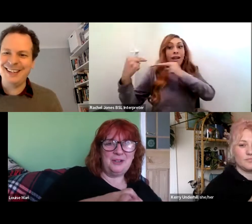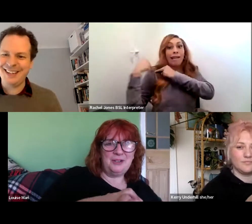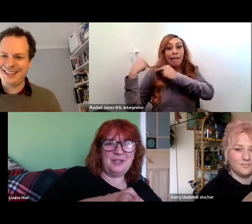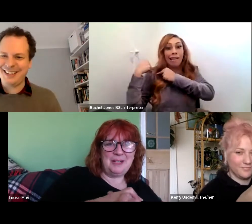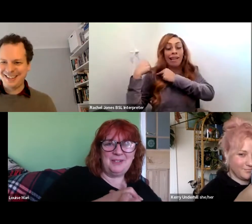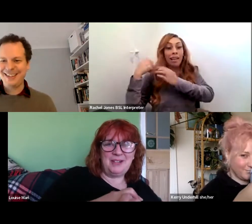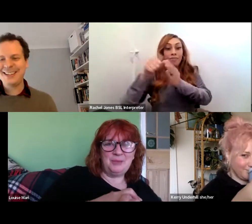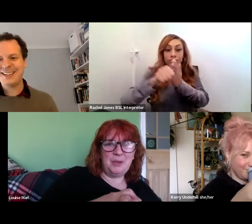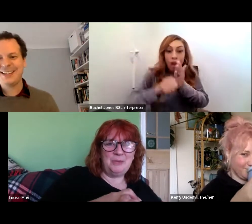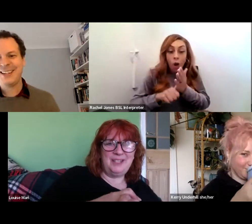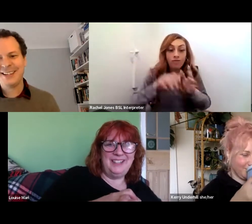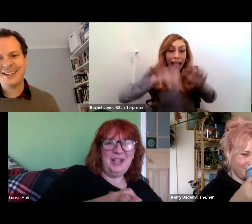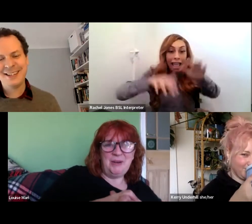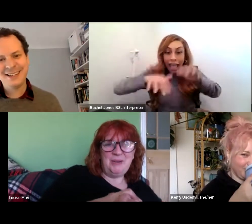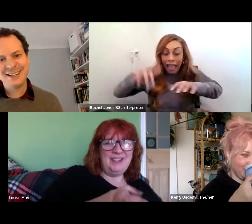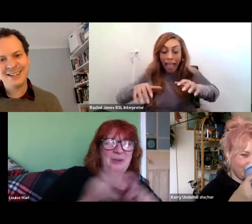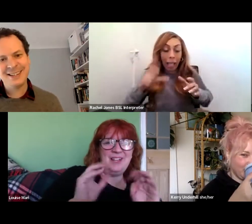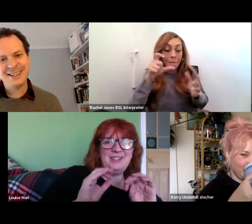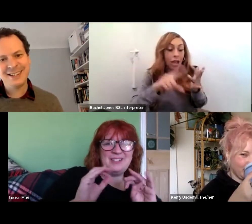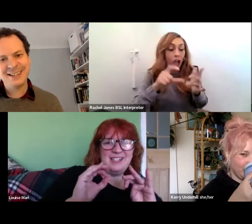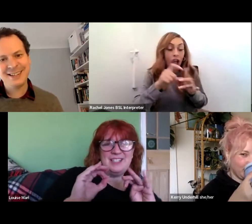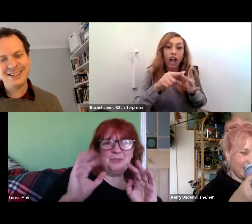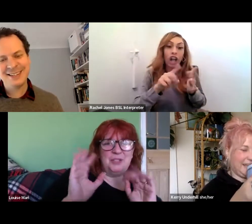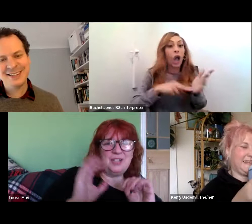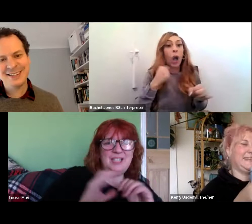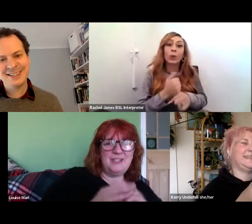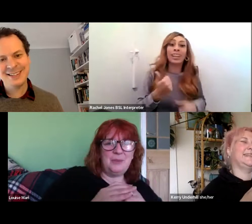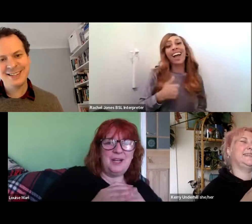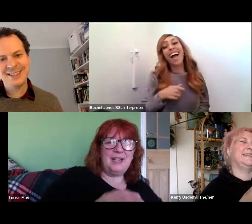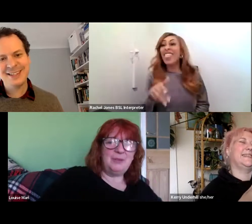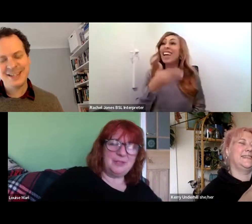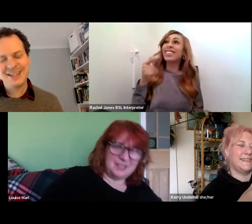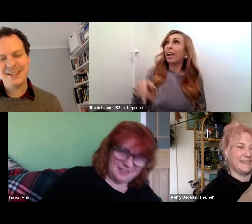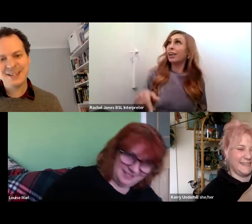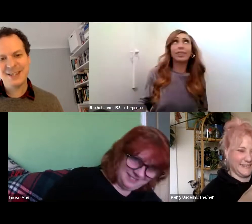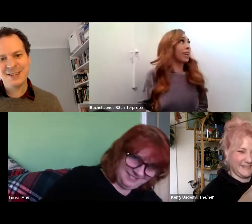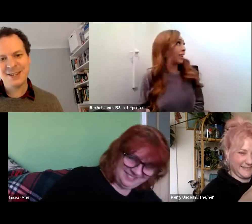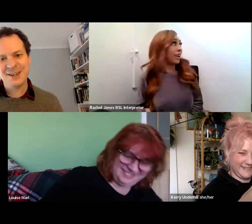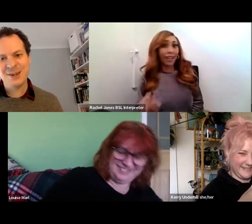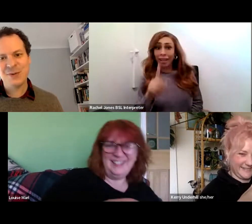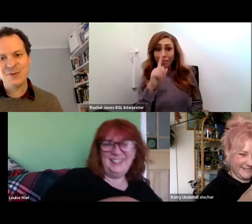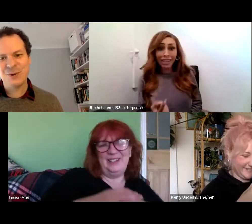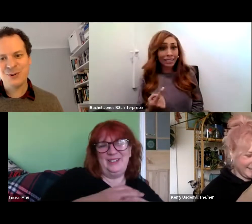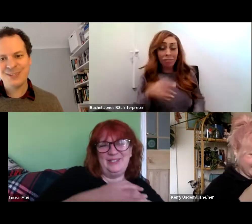going on in the background, where we're going, "Oh, that looks nice, can we try it a different way?", and everyone is ...